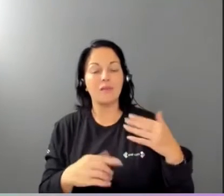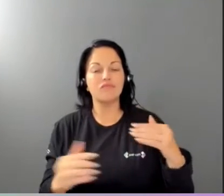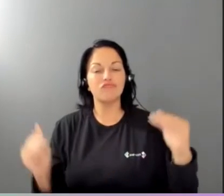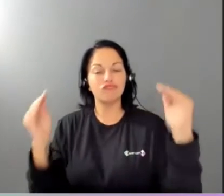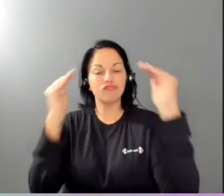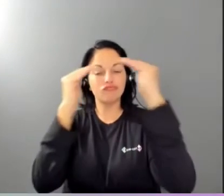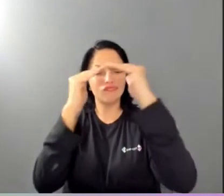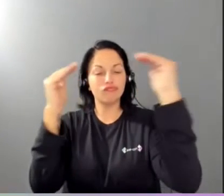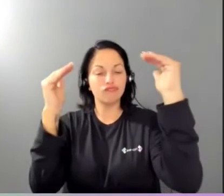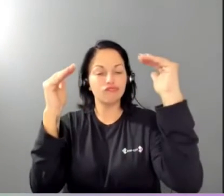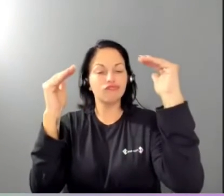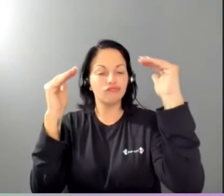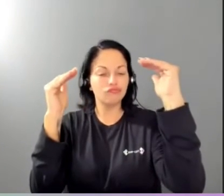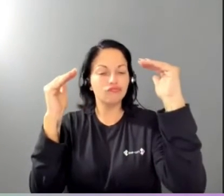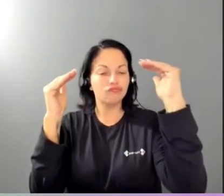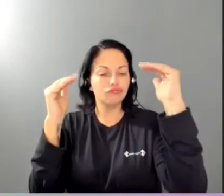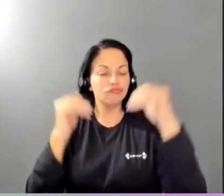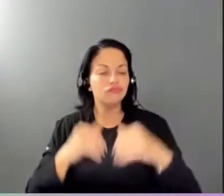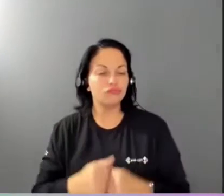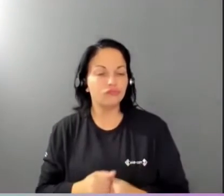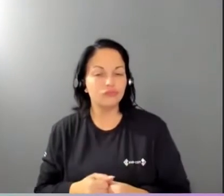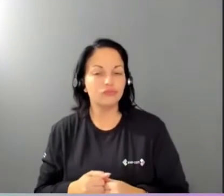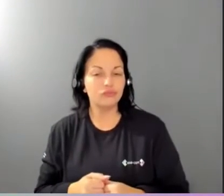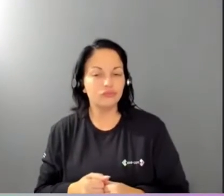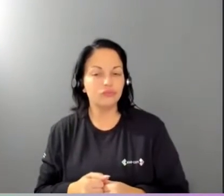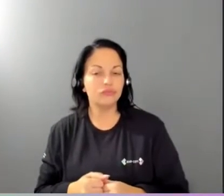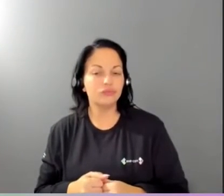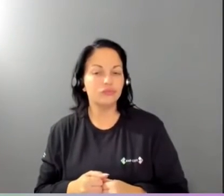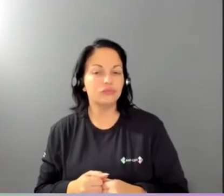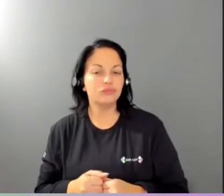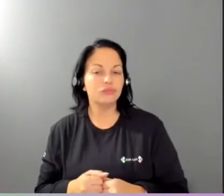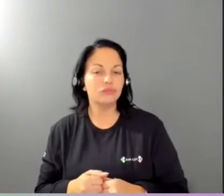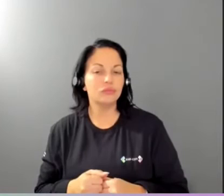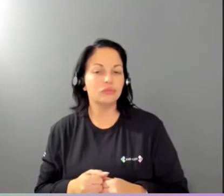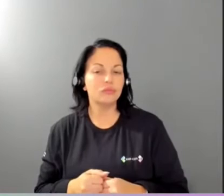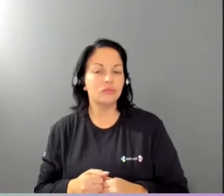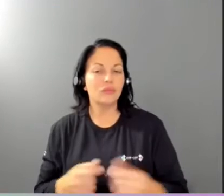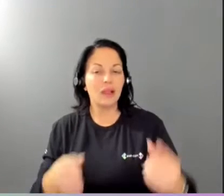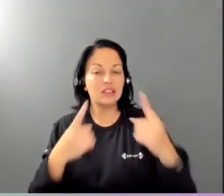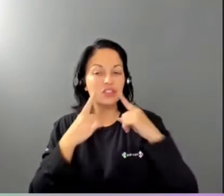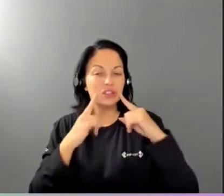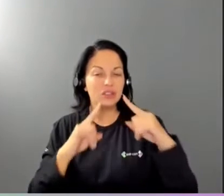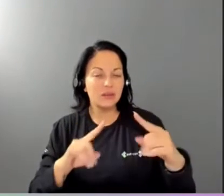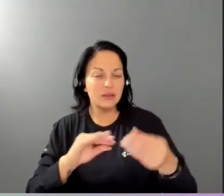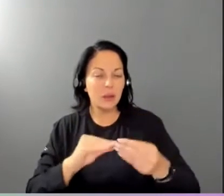aren't no models yet, I'm looking forward to this, of the total